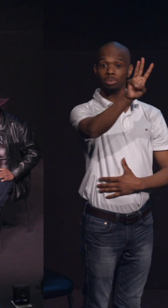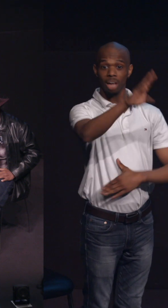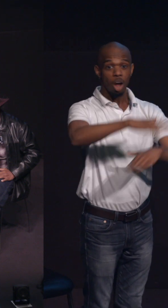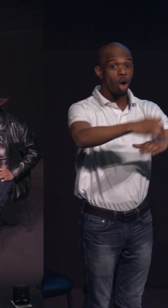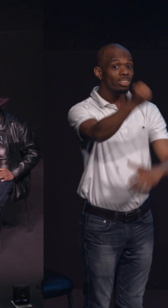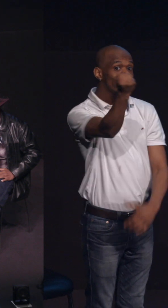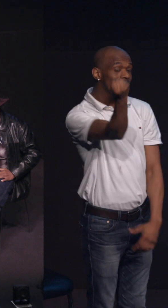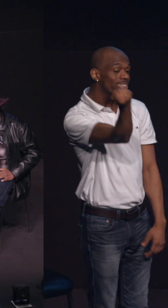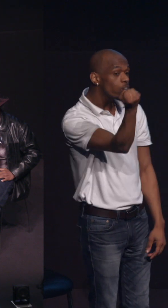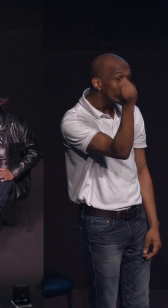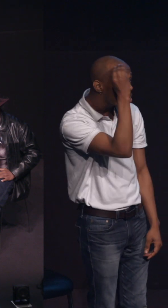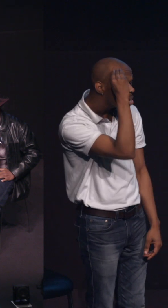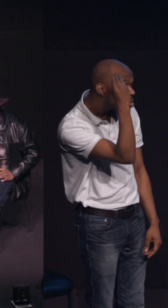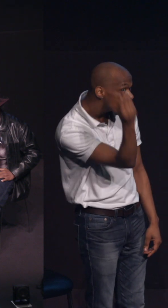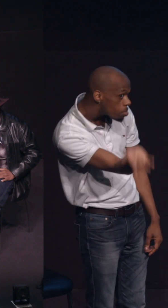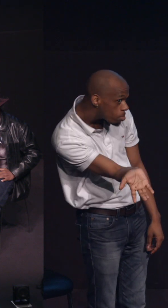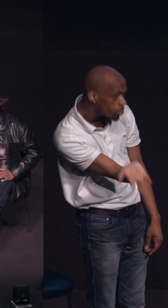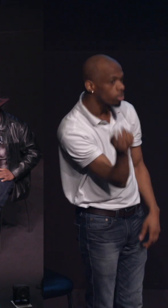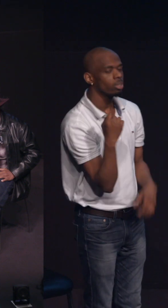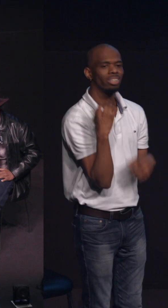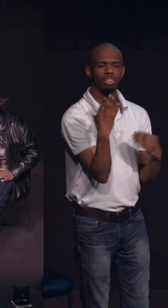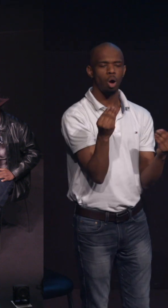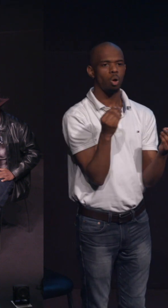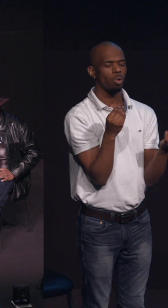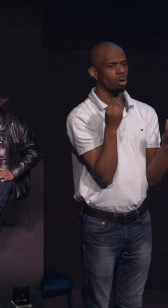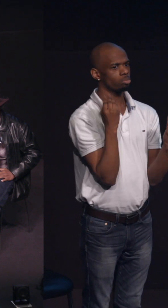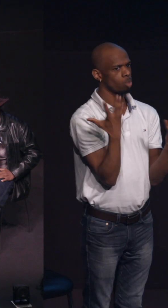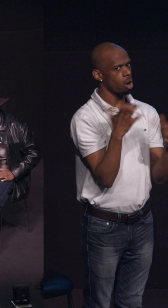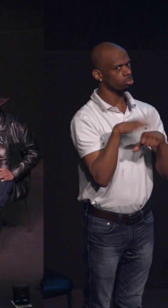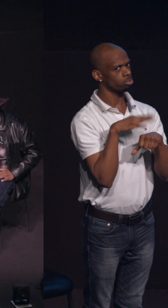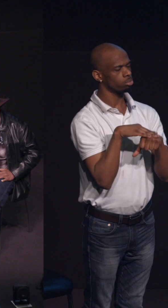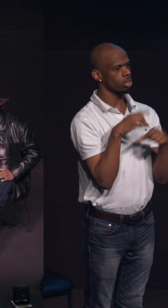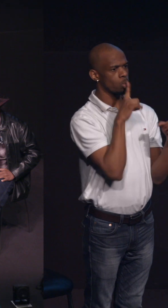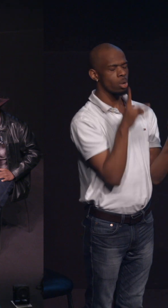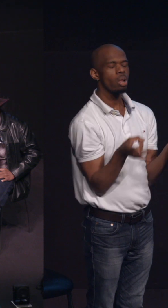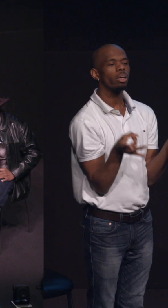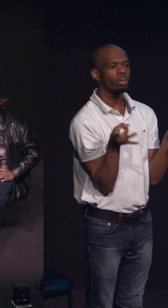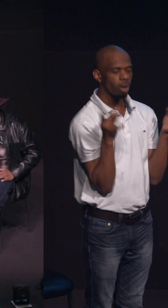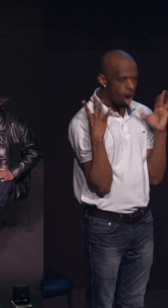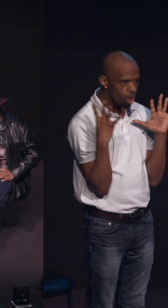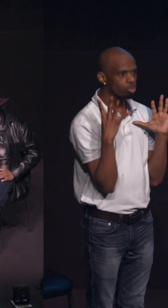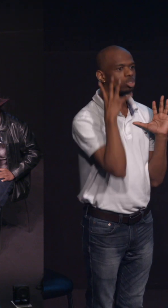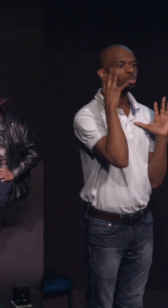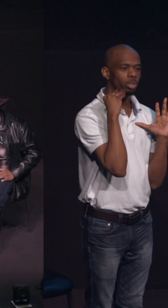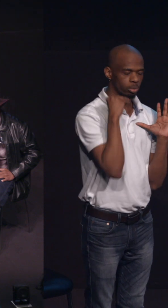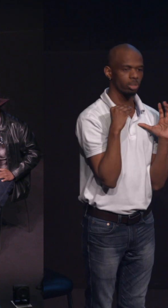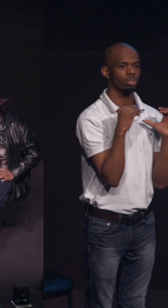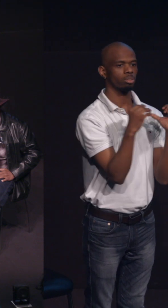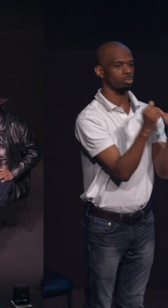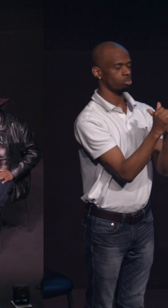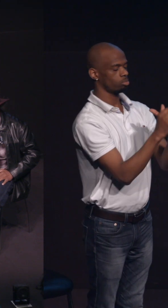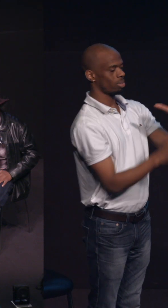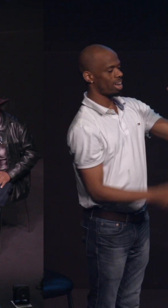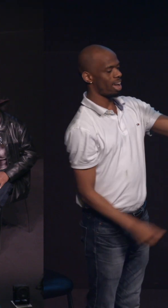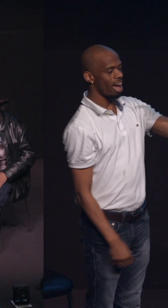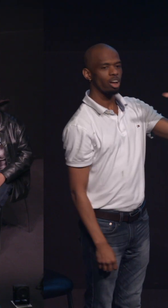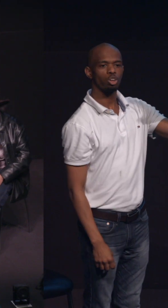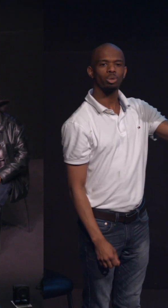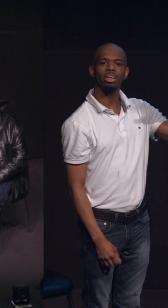is how horrible the agricultural system treats the people that work in it, so I am doing everything in my power.